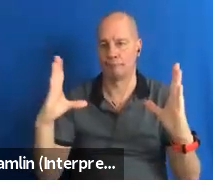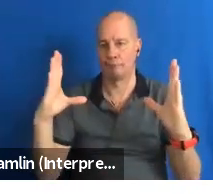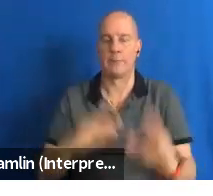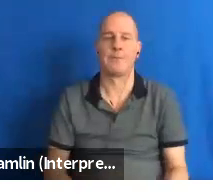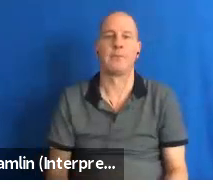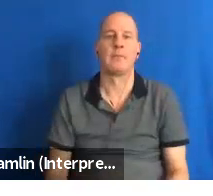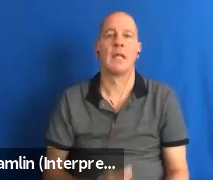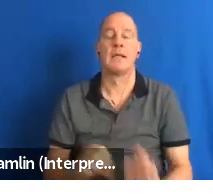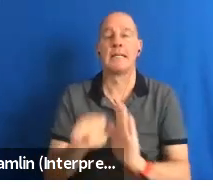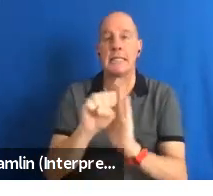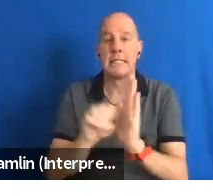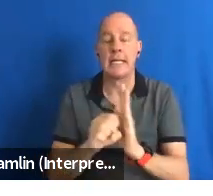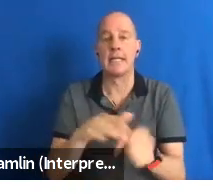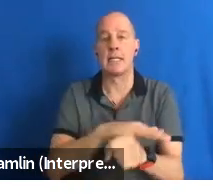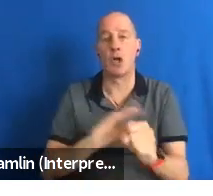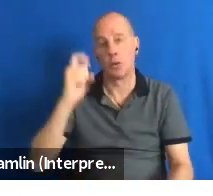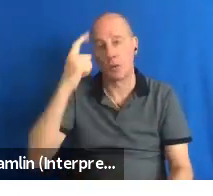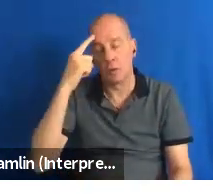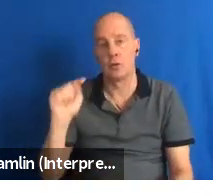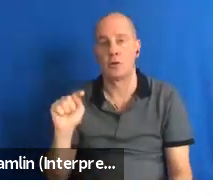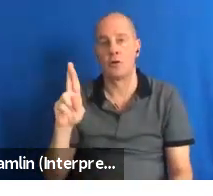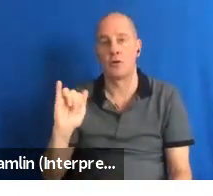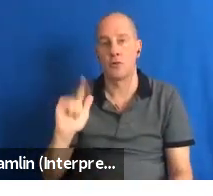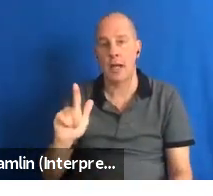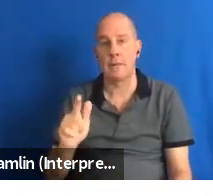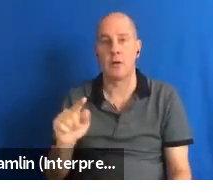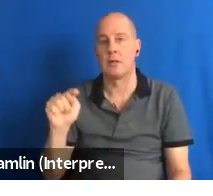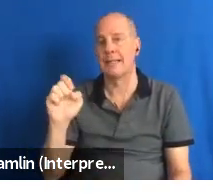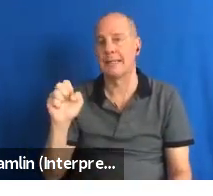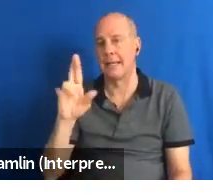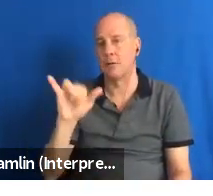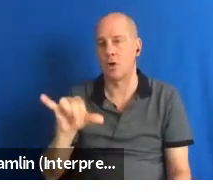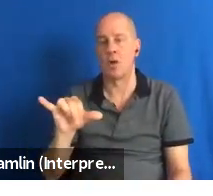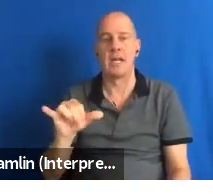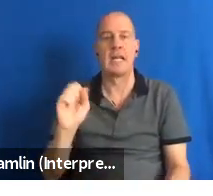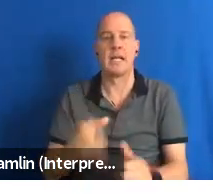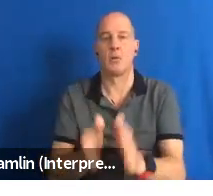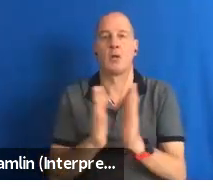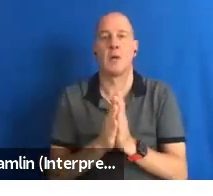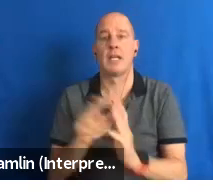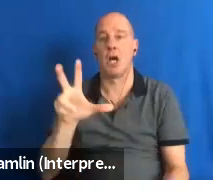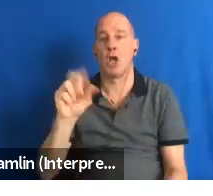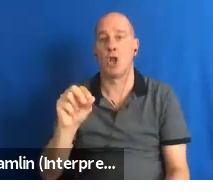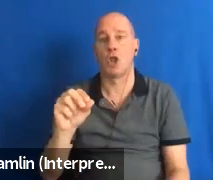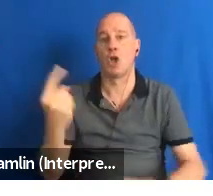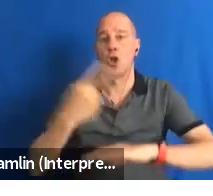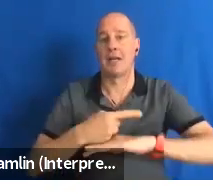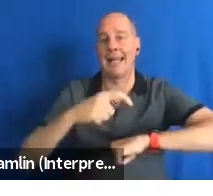local government, tribal, territorial governments could request a 30 day time extension from the